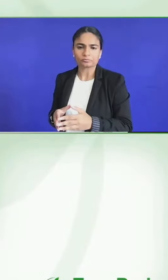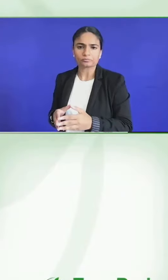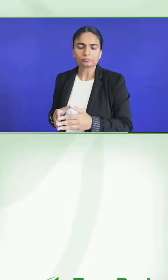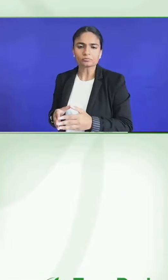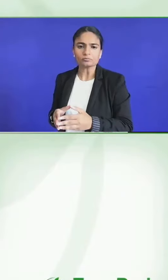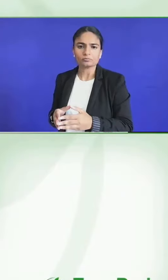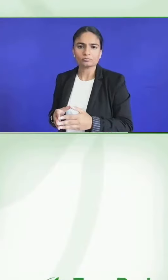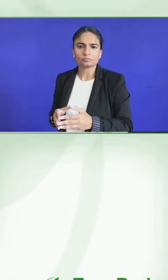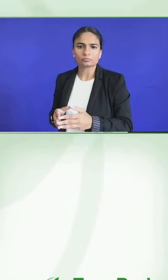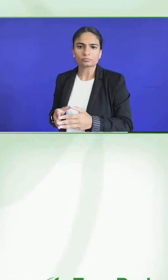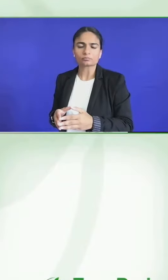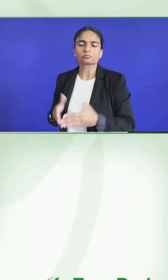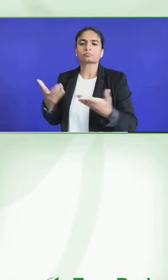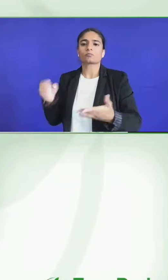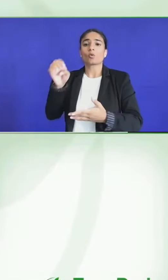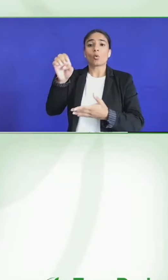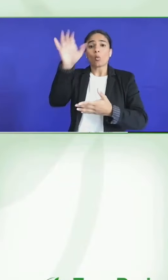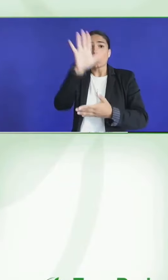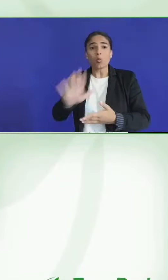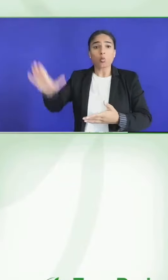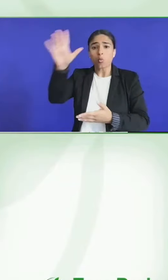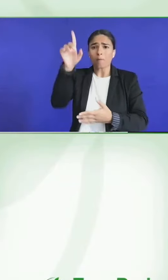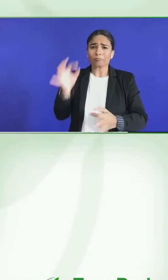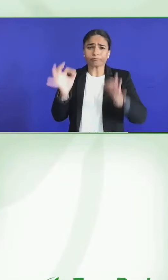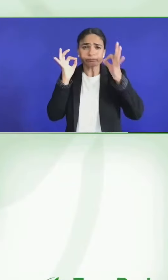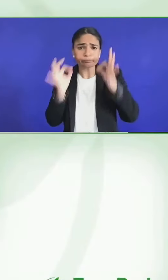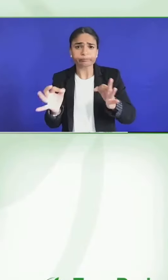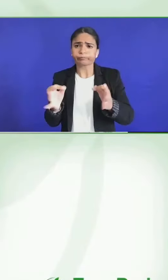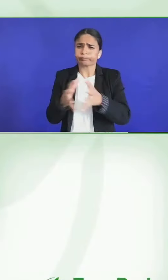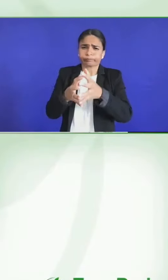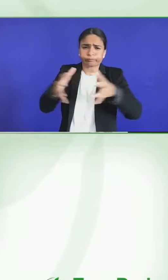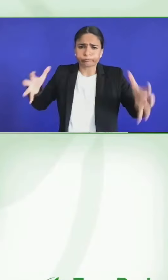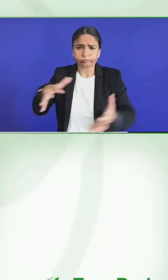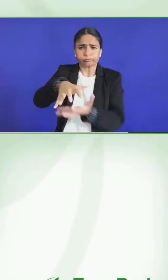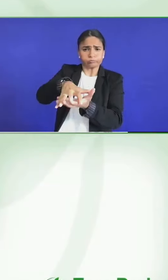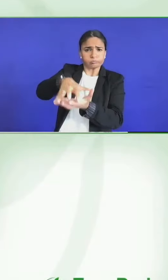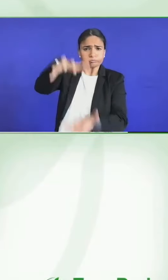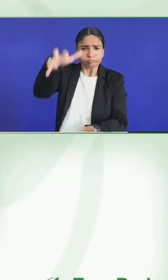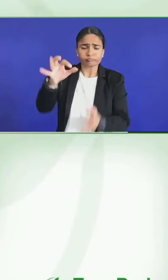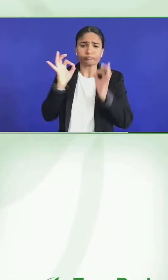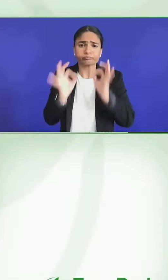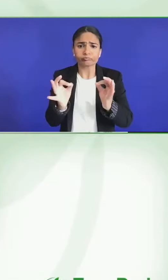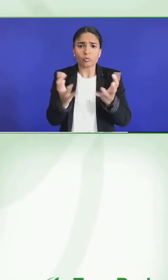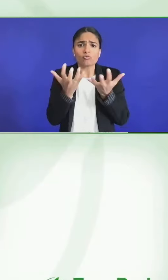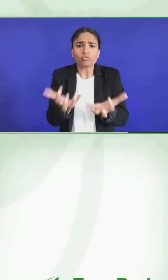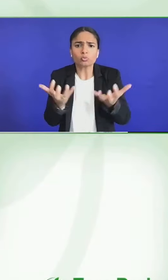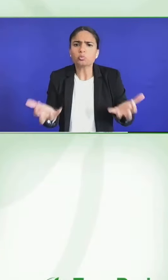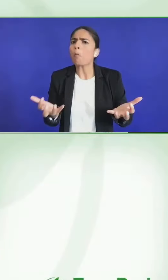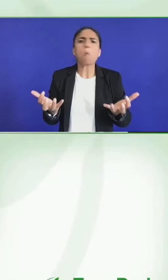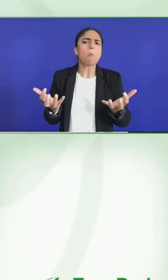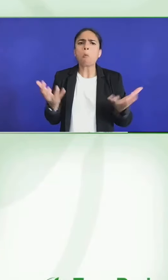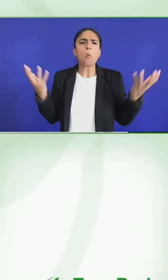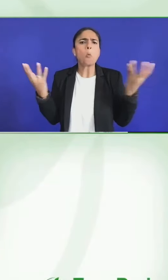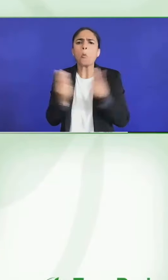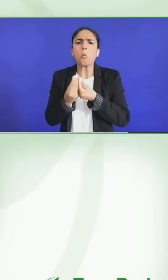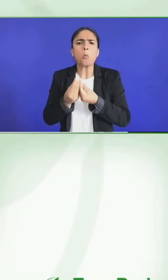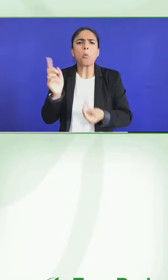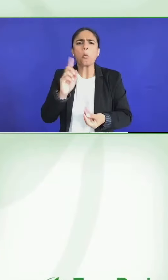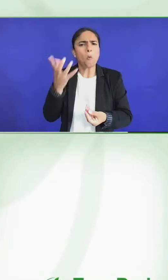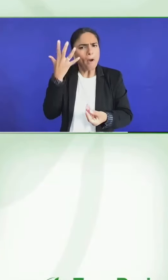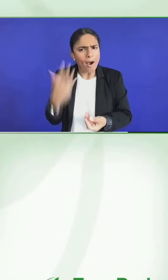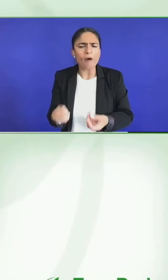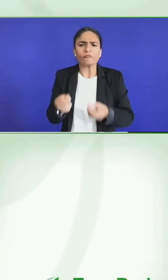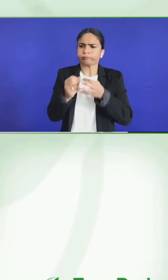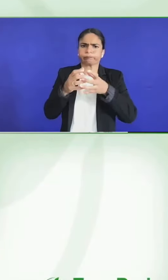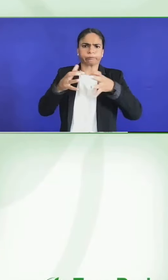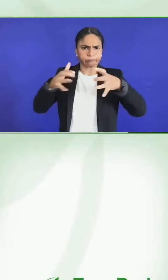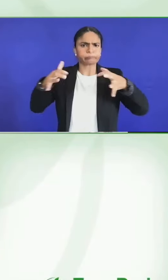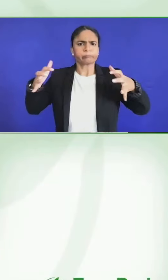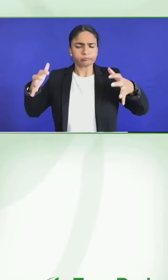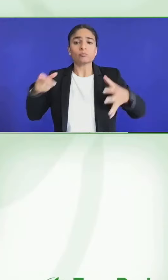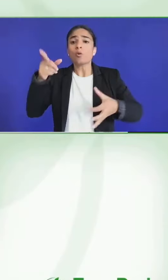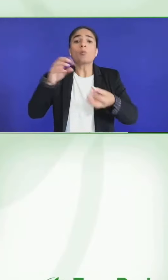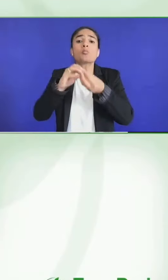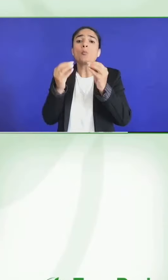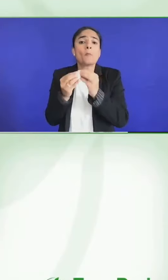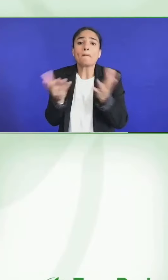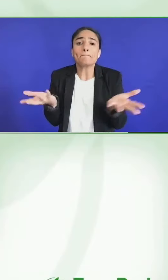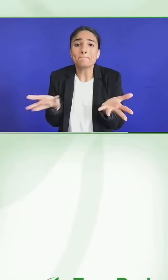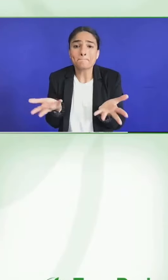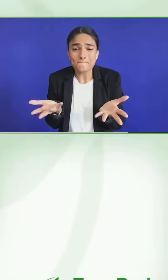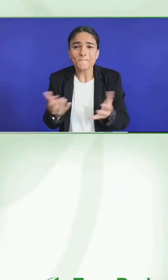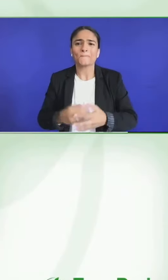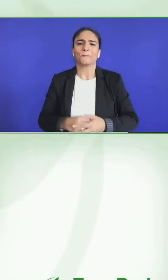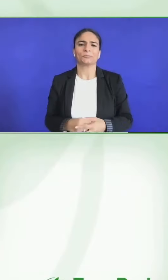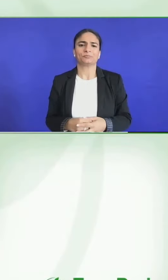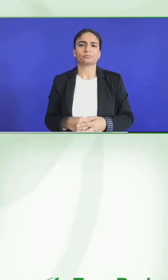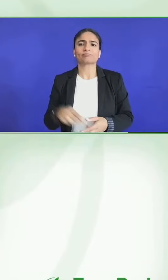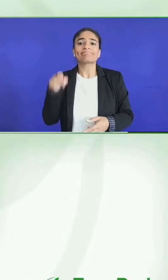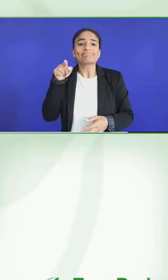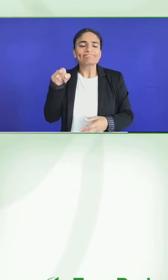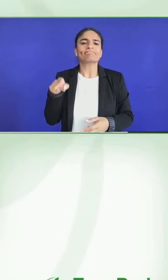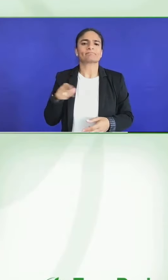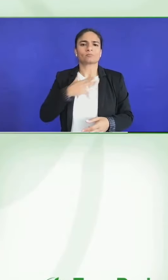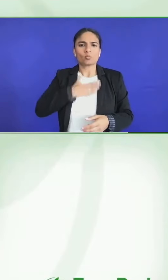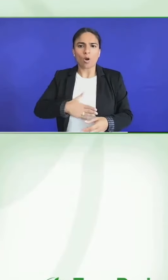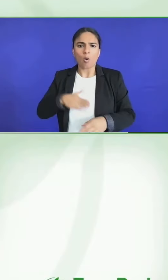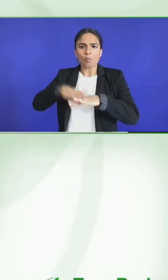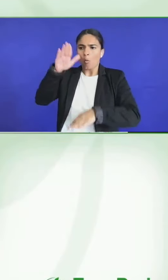institutions rather than personal assistants unfortunately are